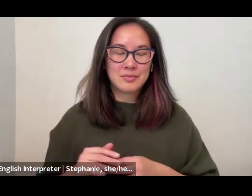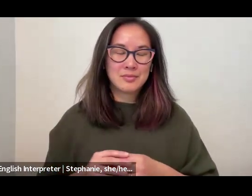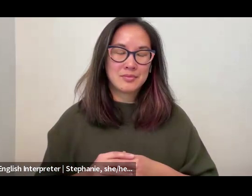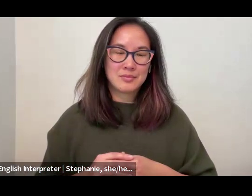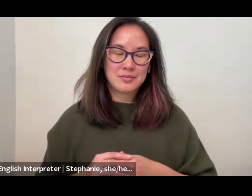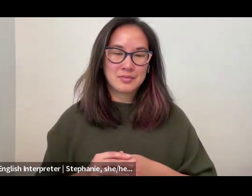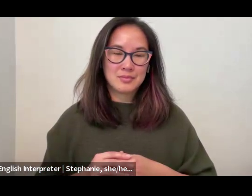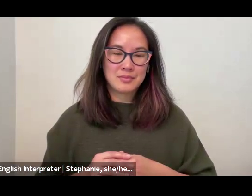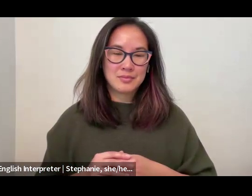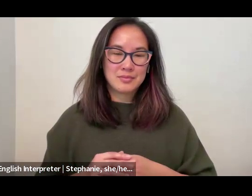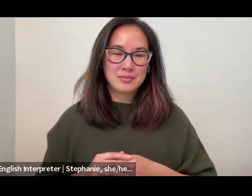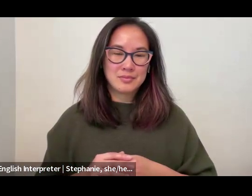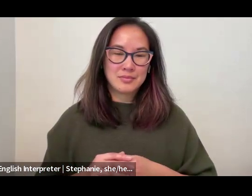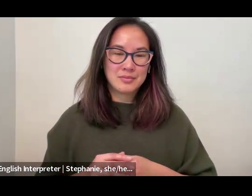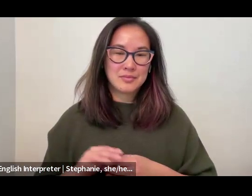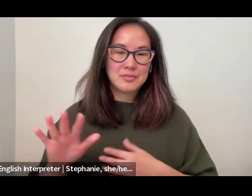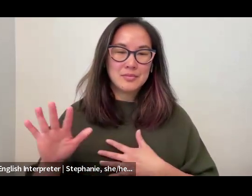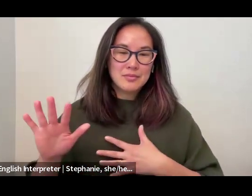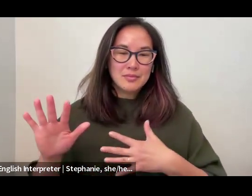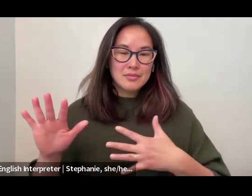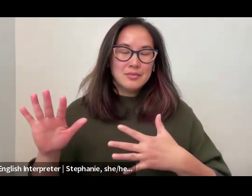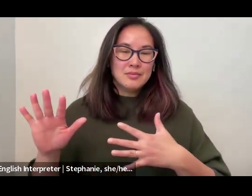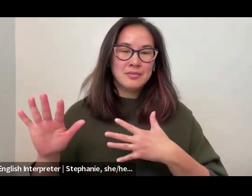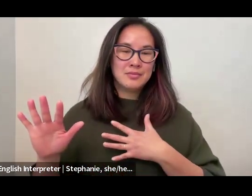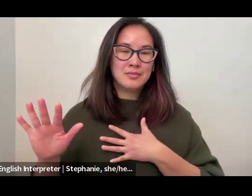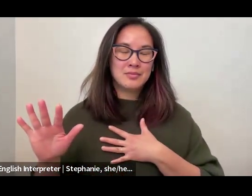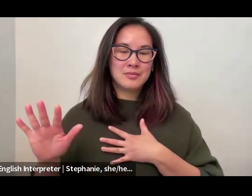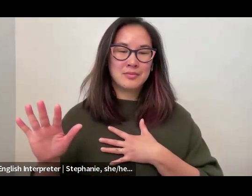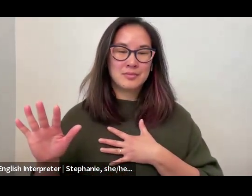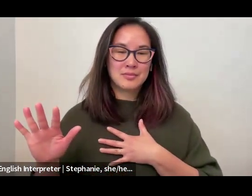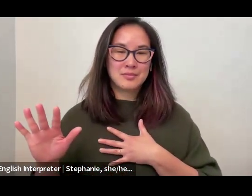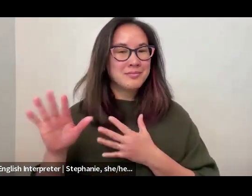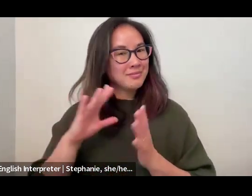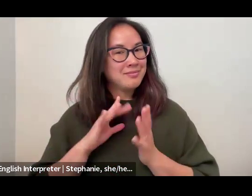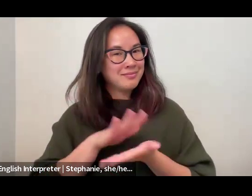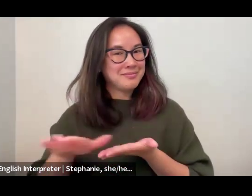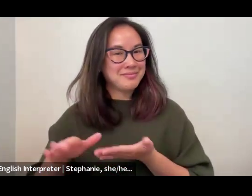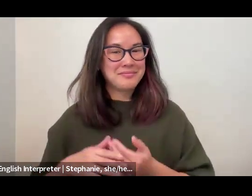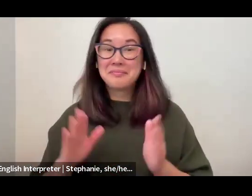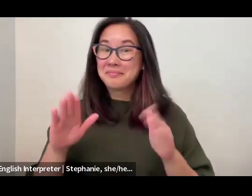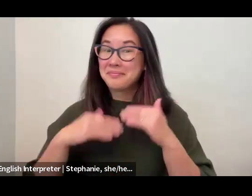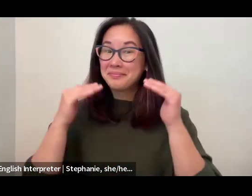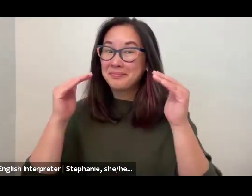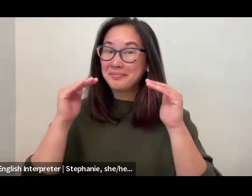That's five. Nicely done. Up next, shoulder rolls.